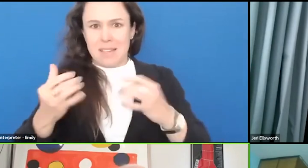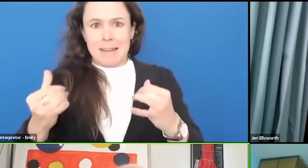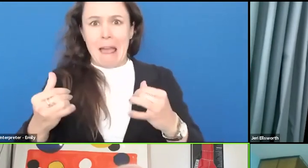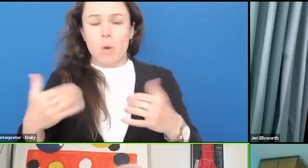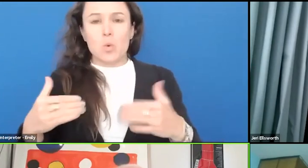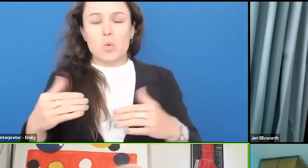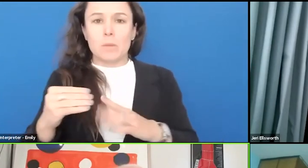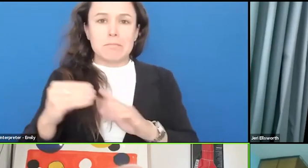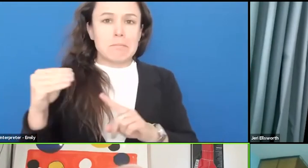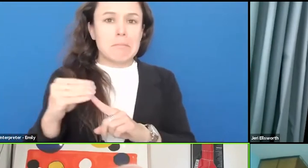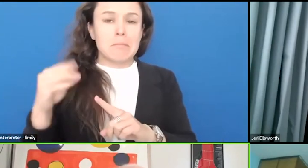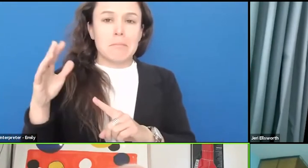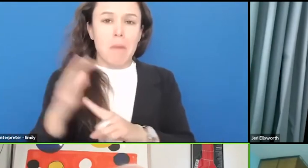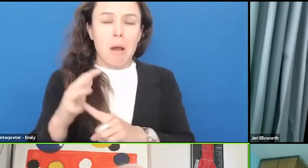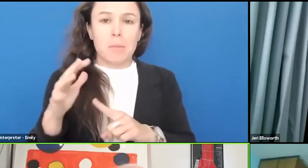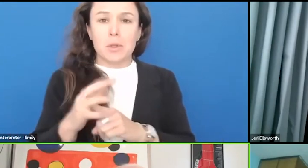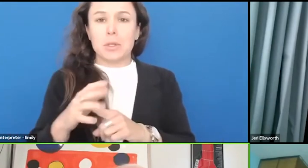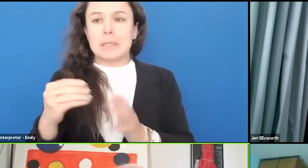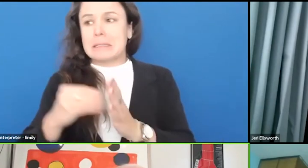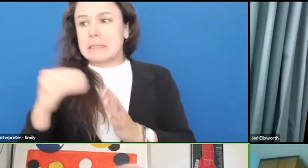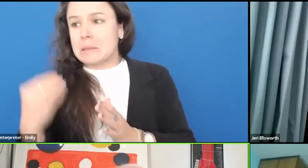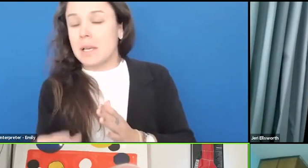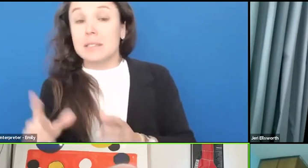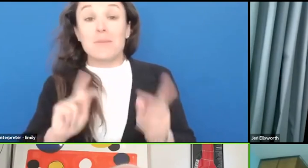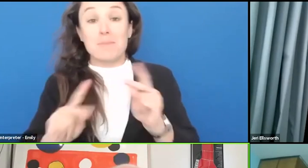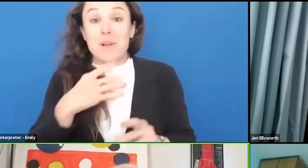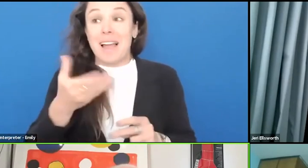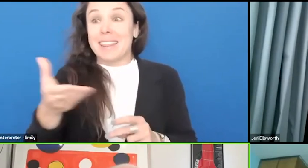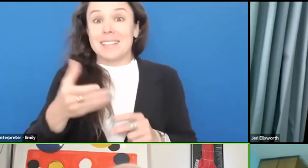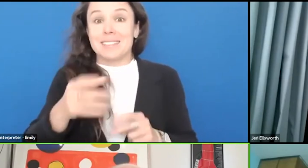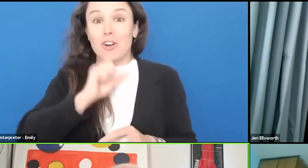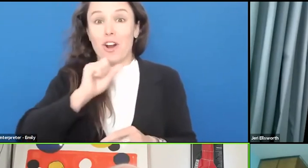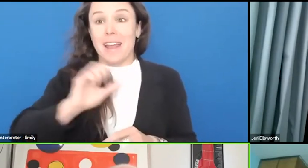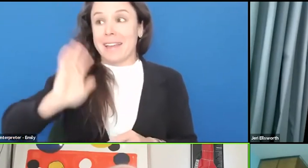it's because people like things that are archaic, or things that are beautiful, or things that are